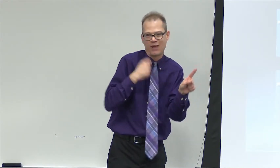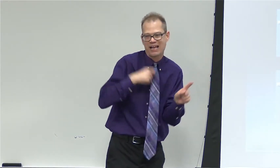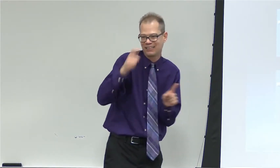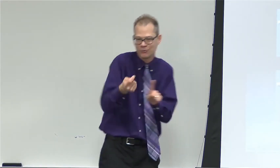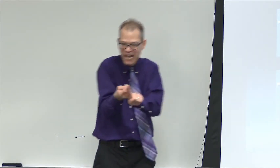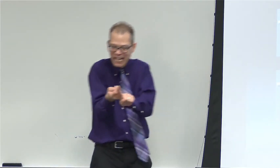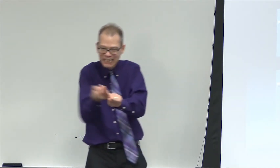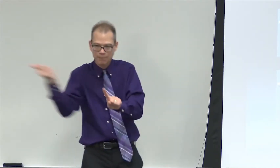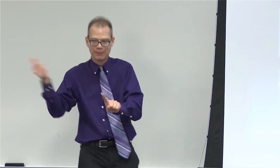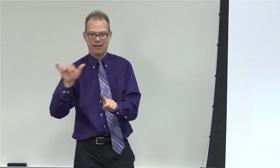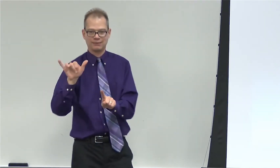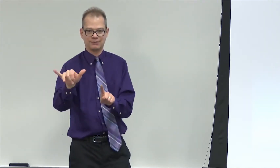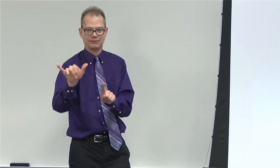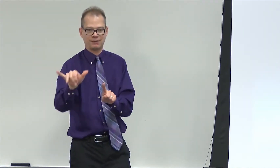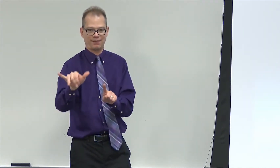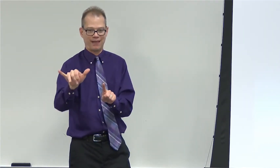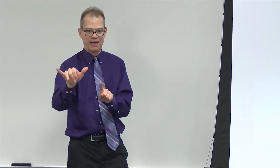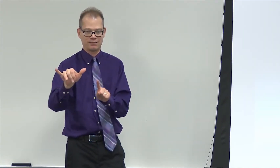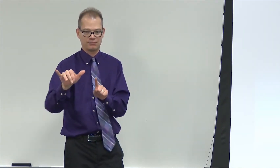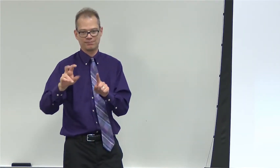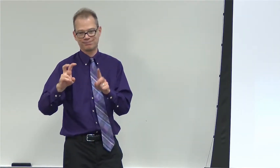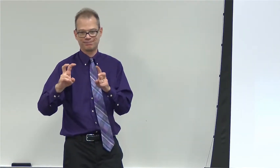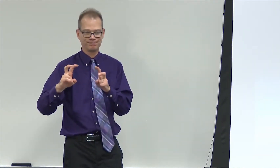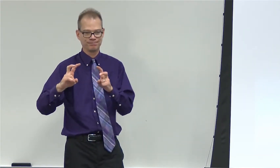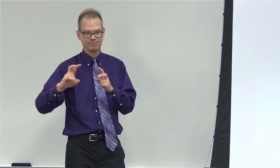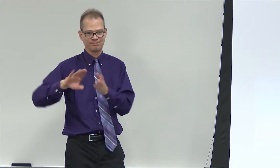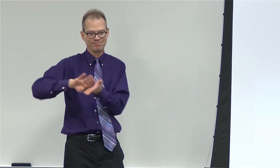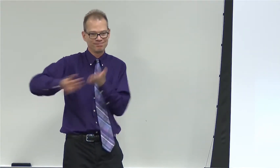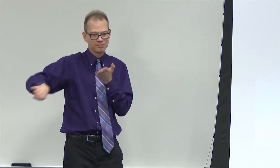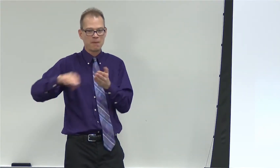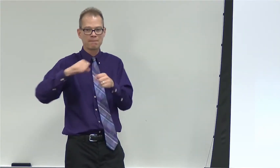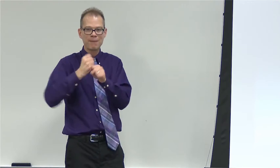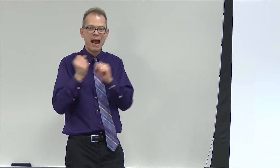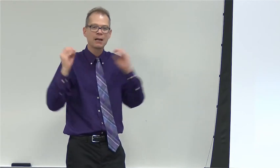So you can eliminate that...that bias.